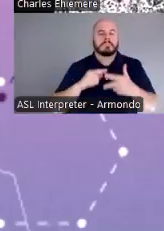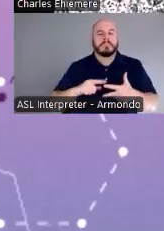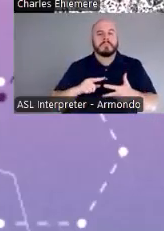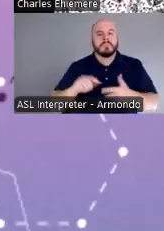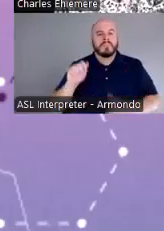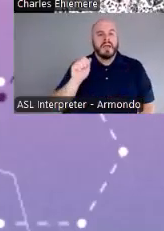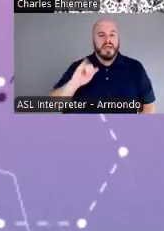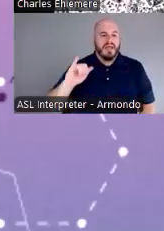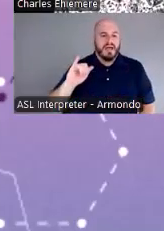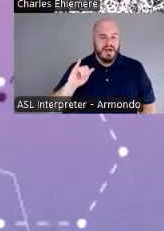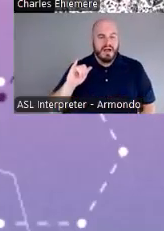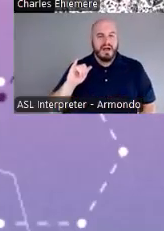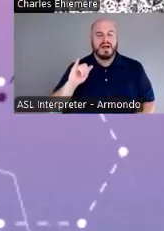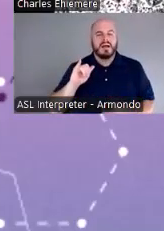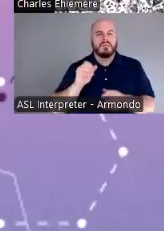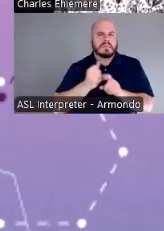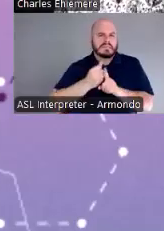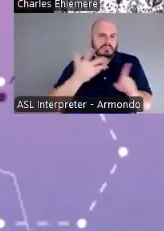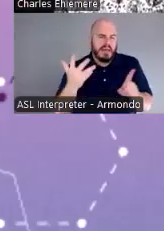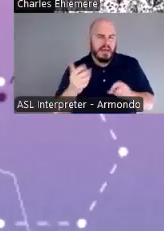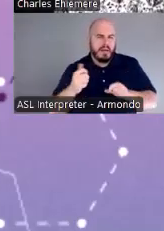we are sure that we are going to change the narrative